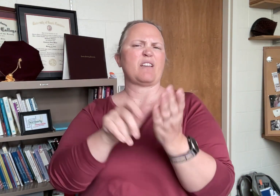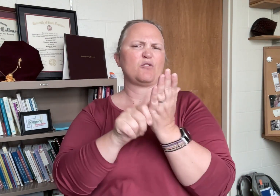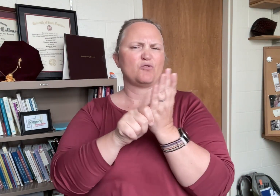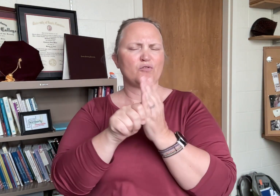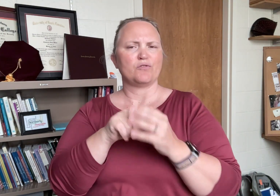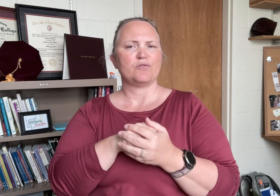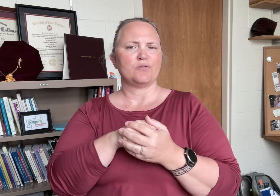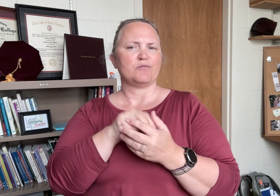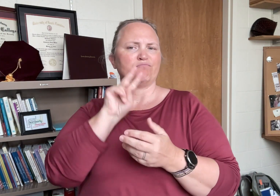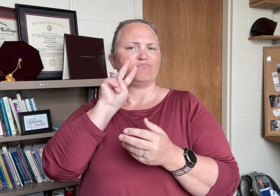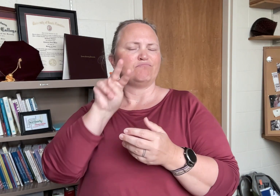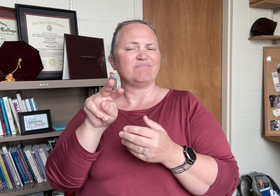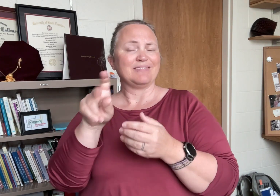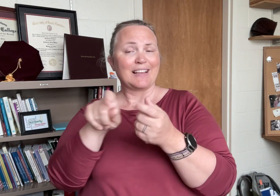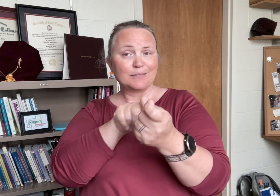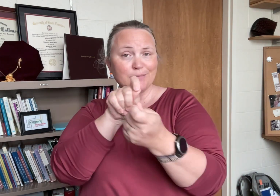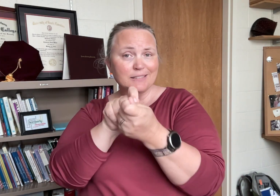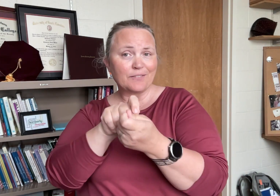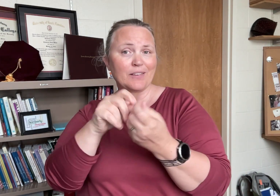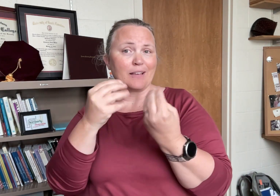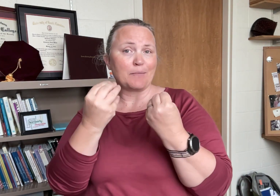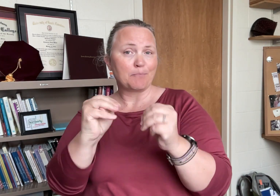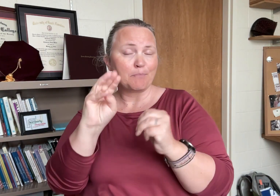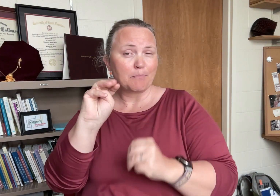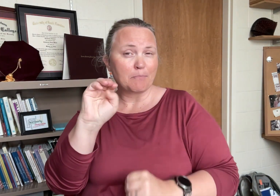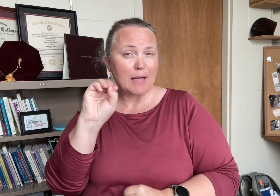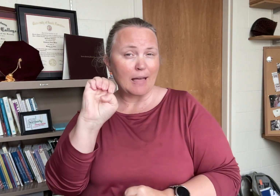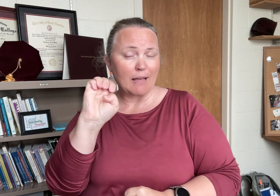So you'll want to write down, uh, what kinds of topics are in that